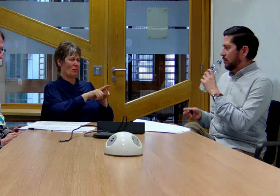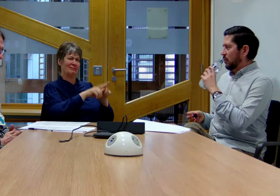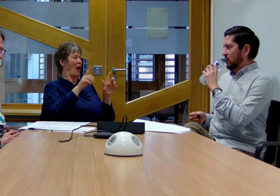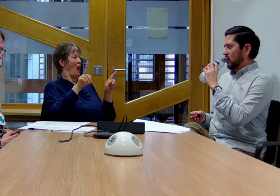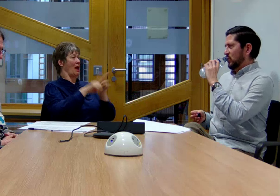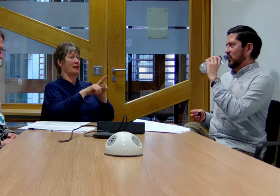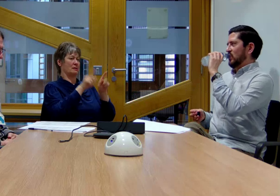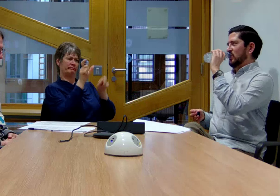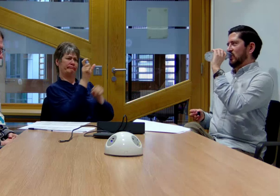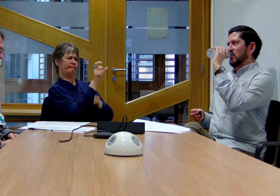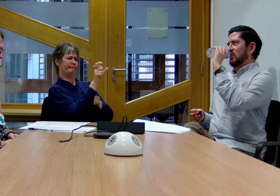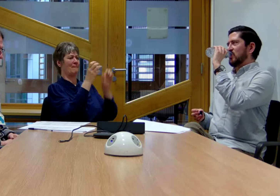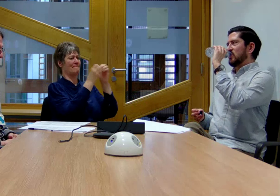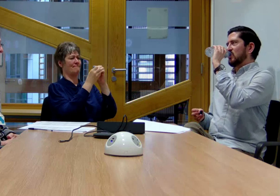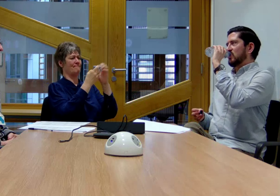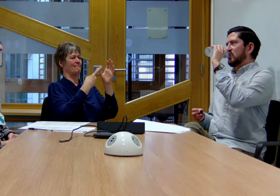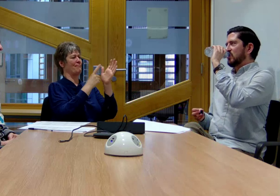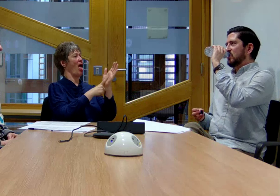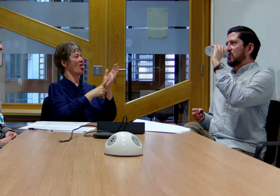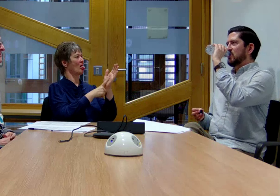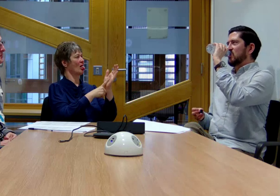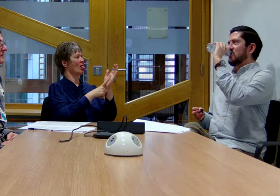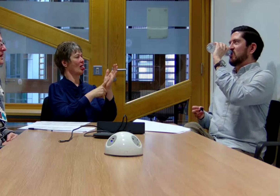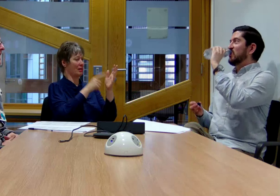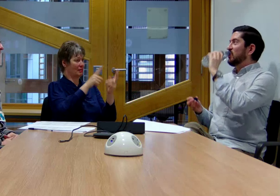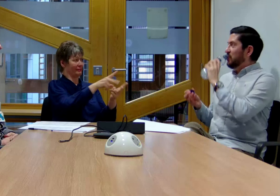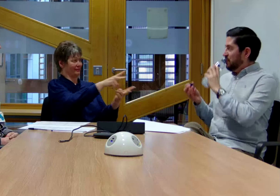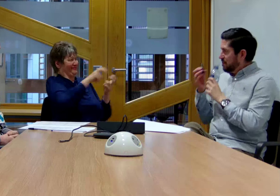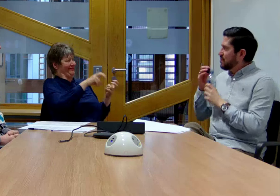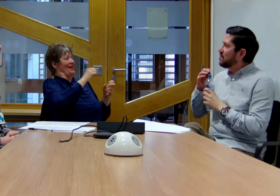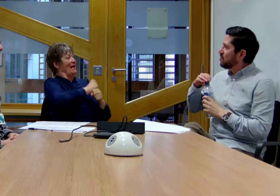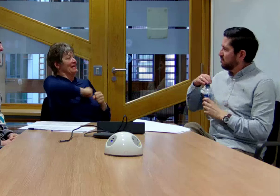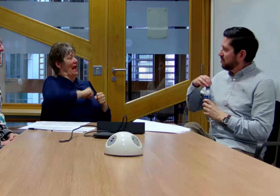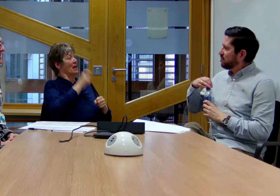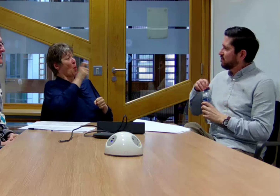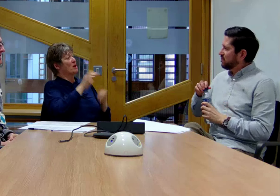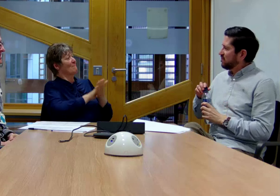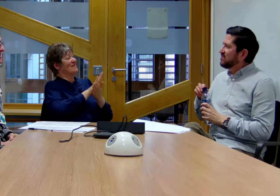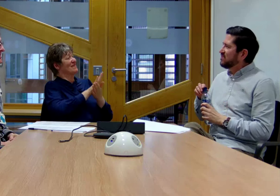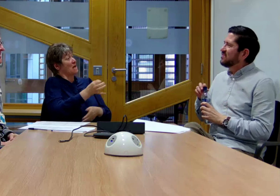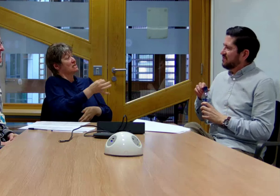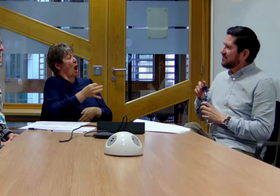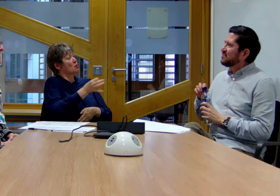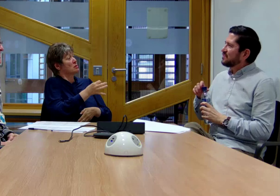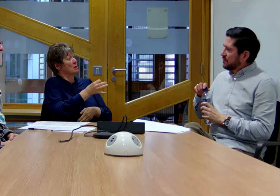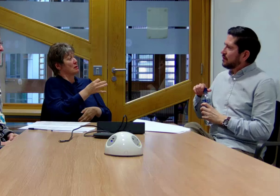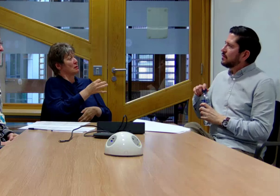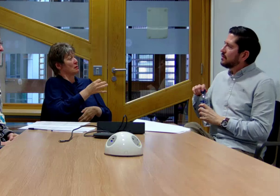The element Bal comes from the Gaelic for town and that's written.